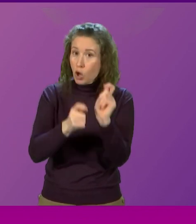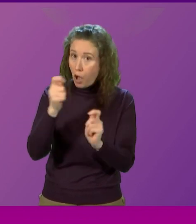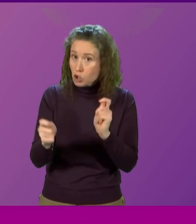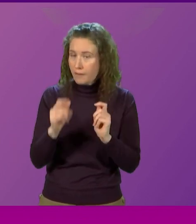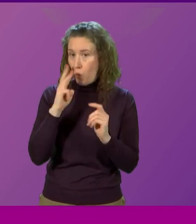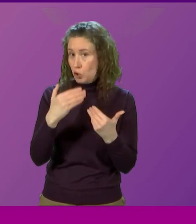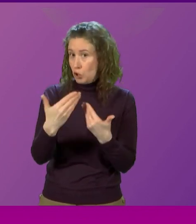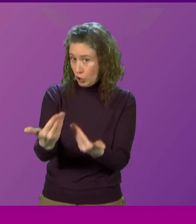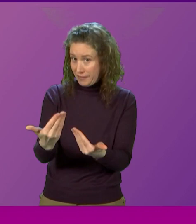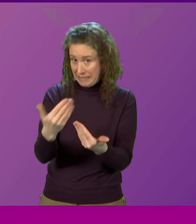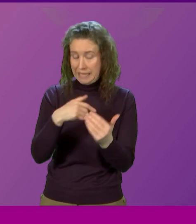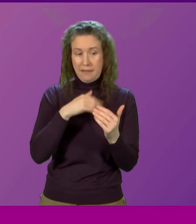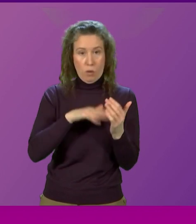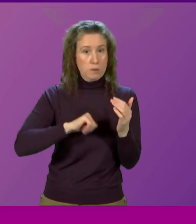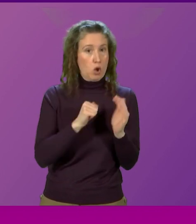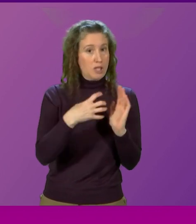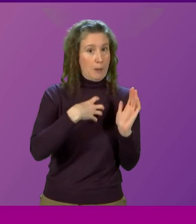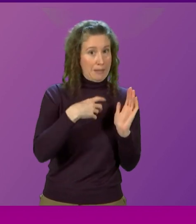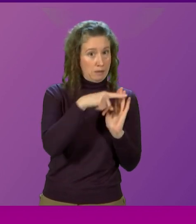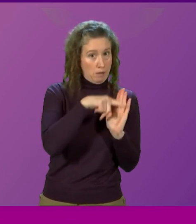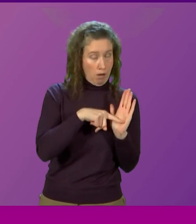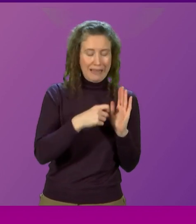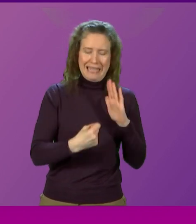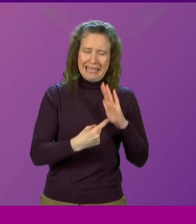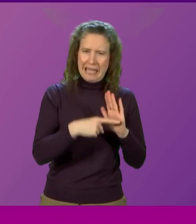which are set by Scottish ministers and include the key principle of affordability.